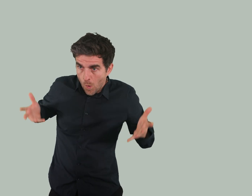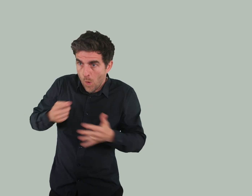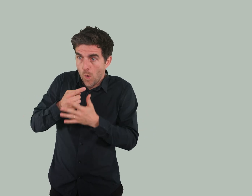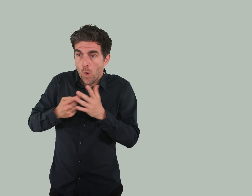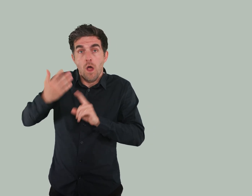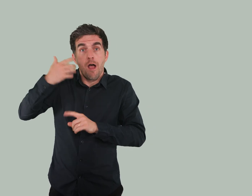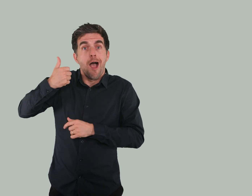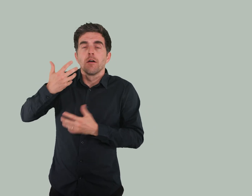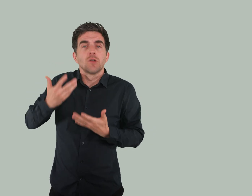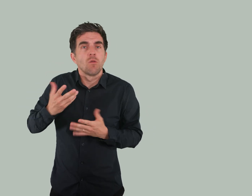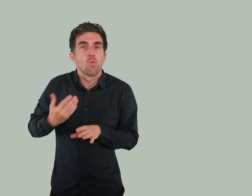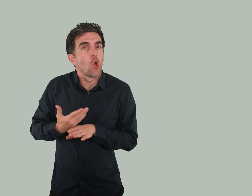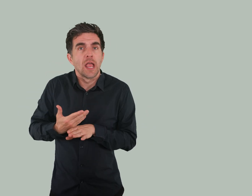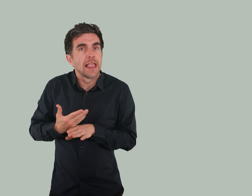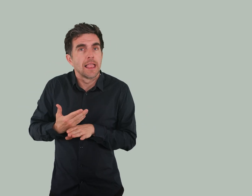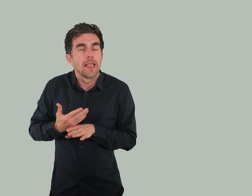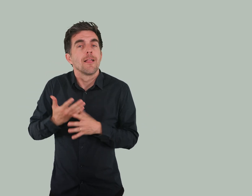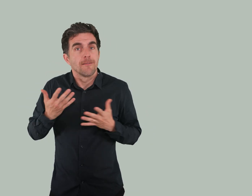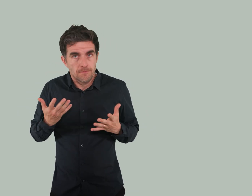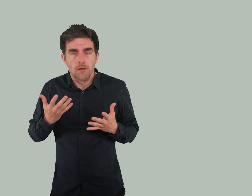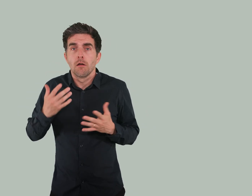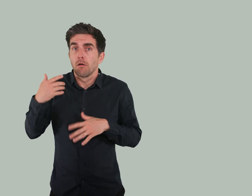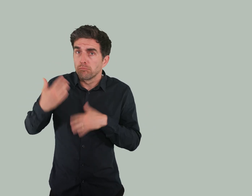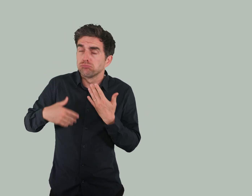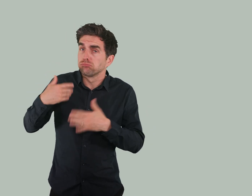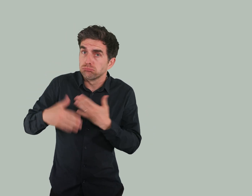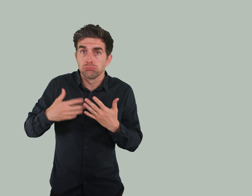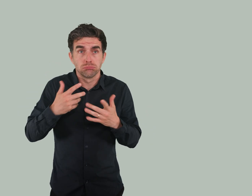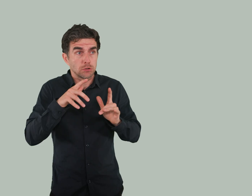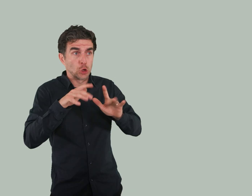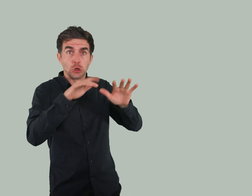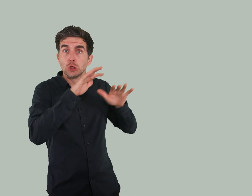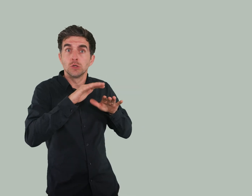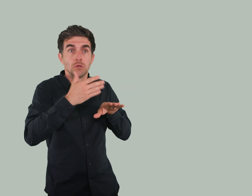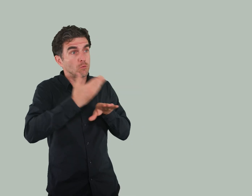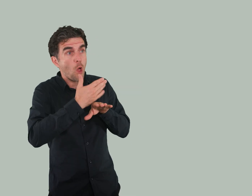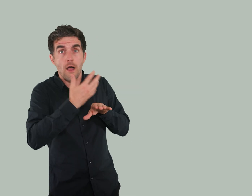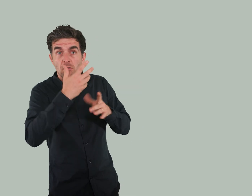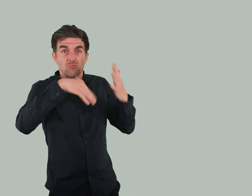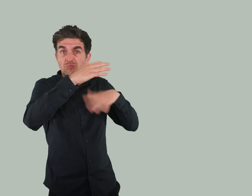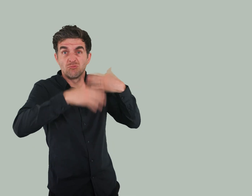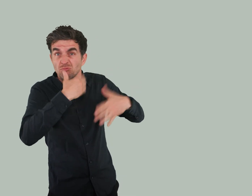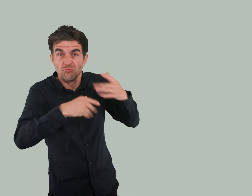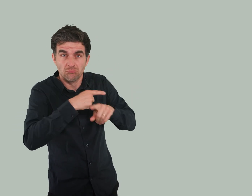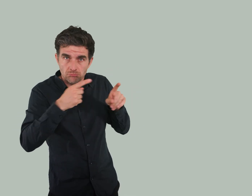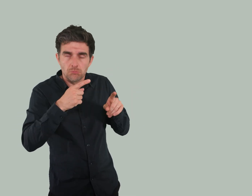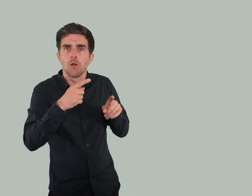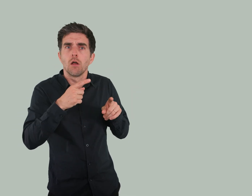into work are working less well. Over time, the labour market has become less effective